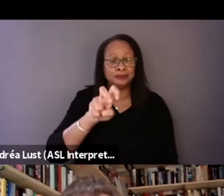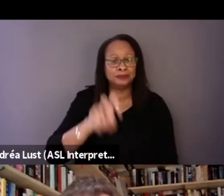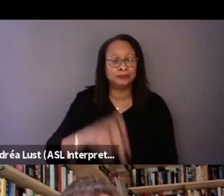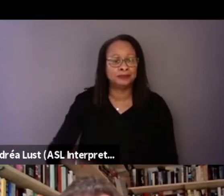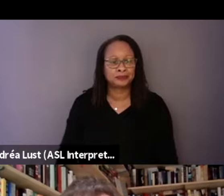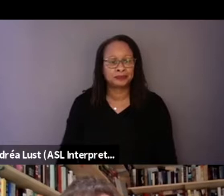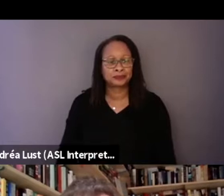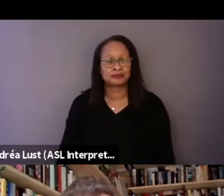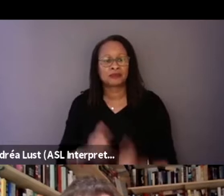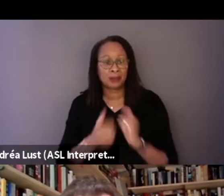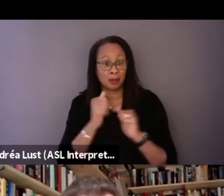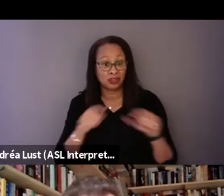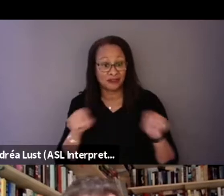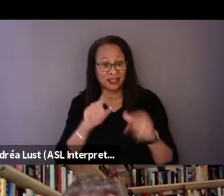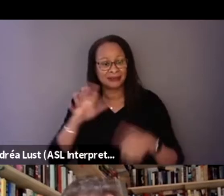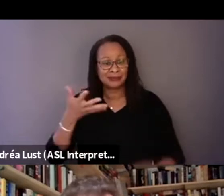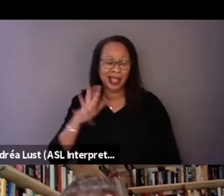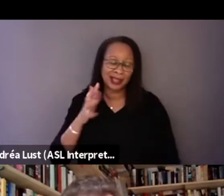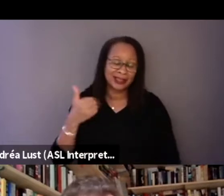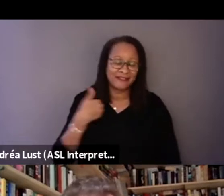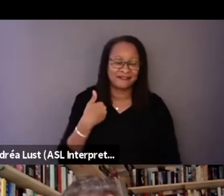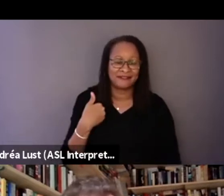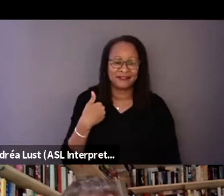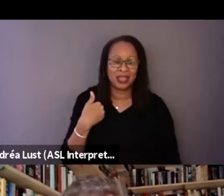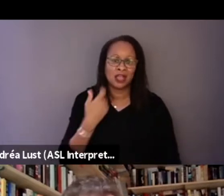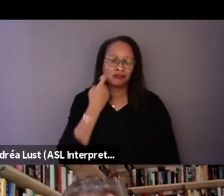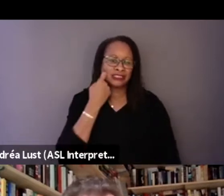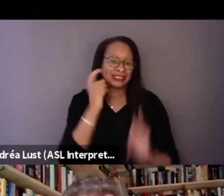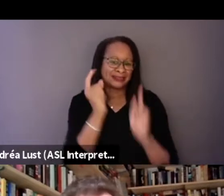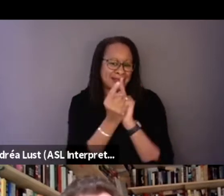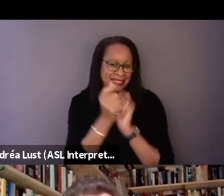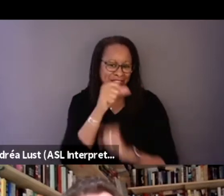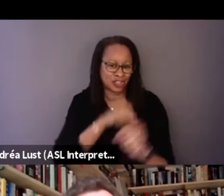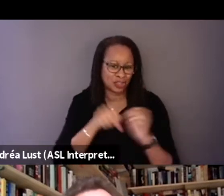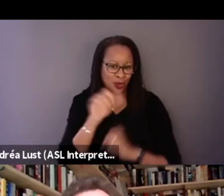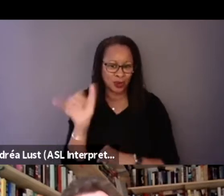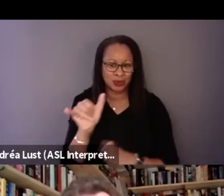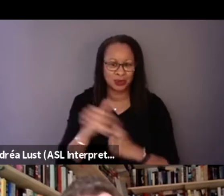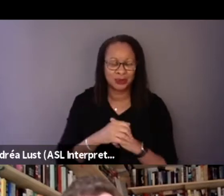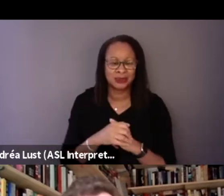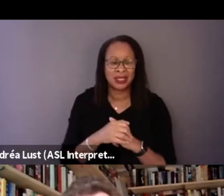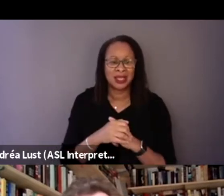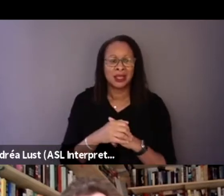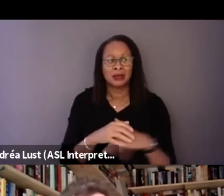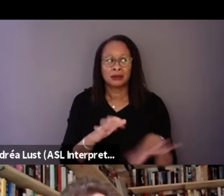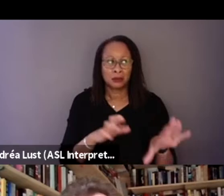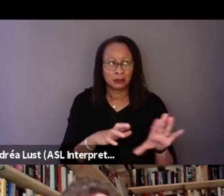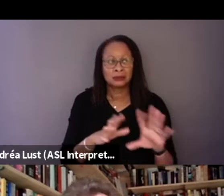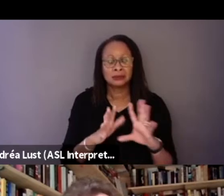most of them kind of had just met each other too, or had recently met each other.